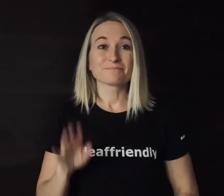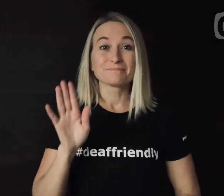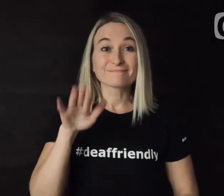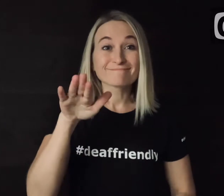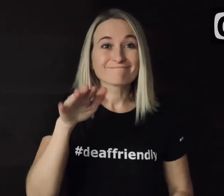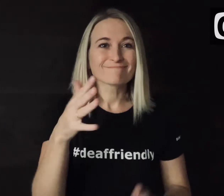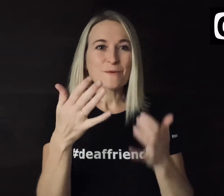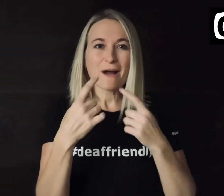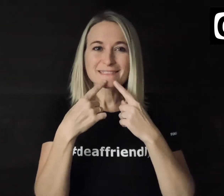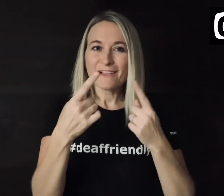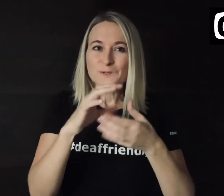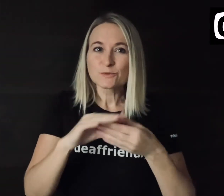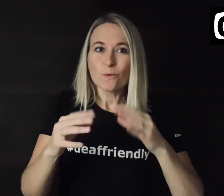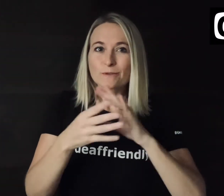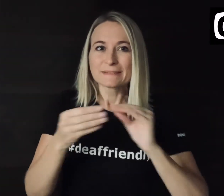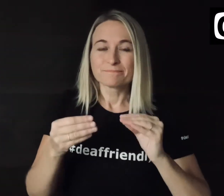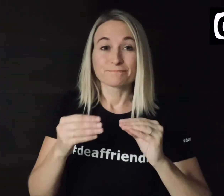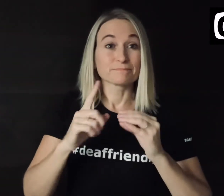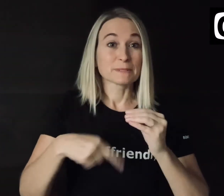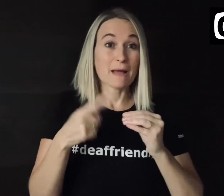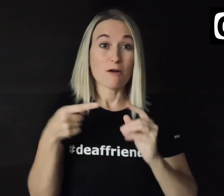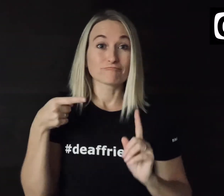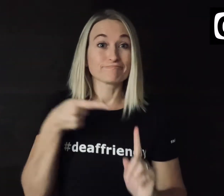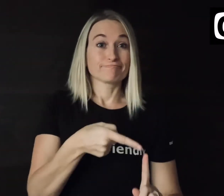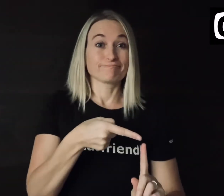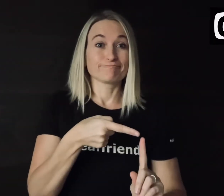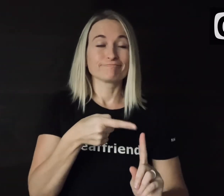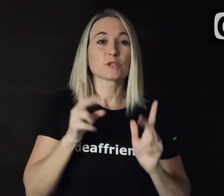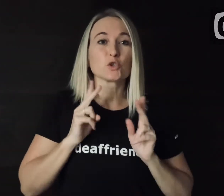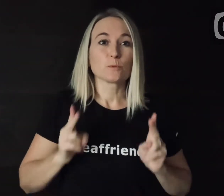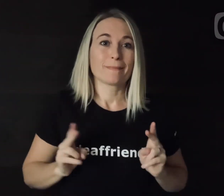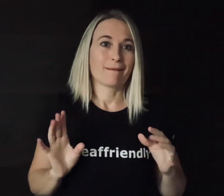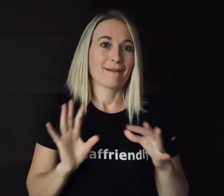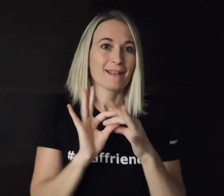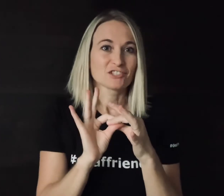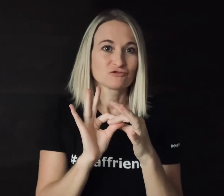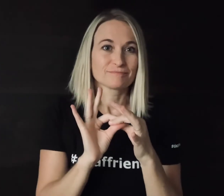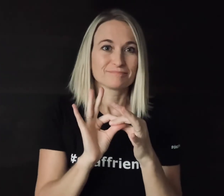Hi there! I want to tell you a story about human connection.